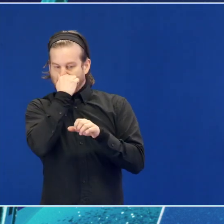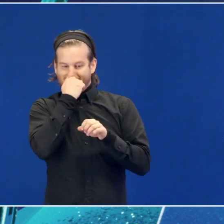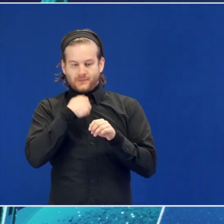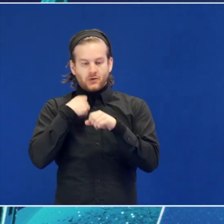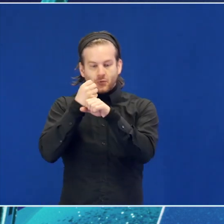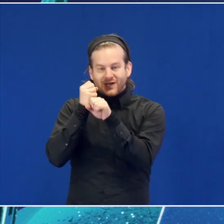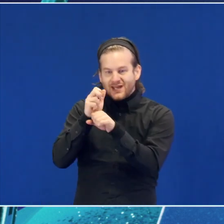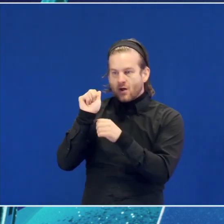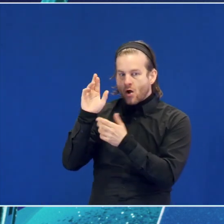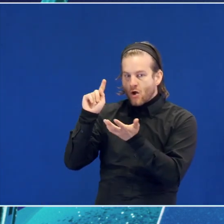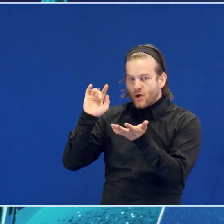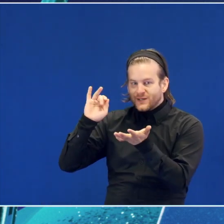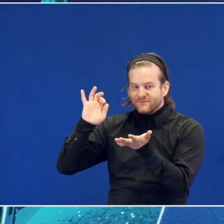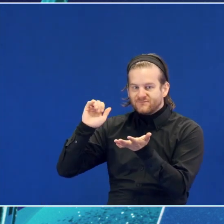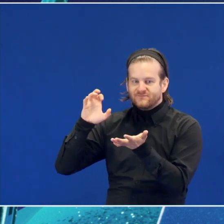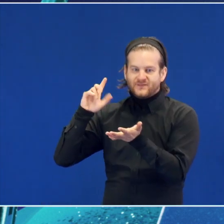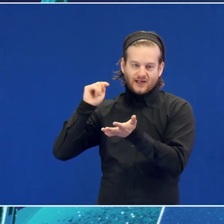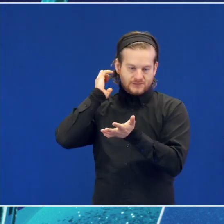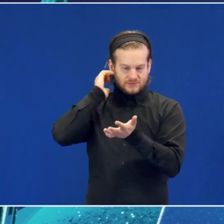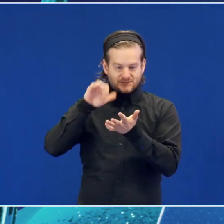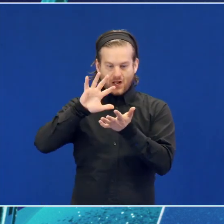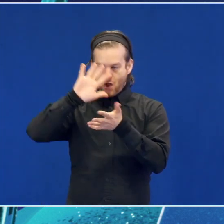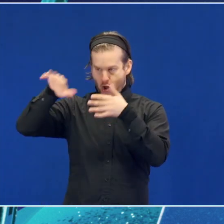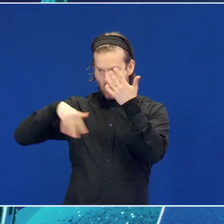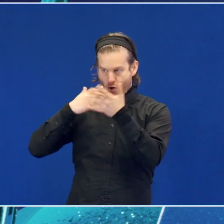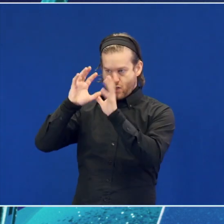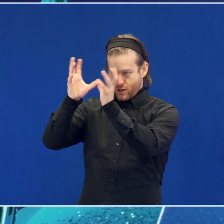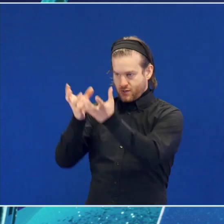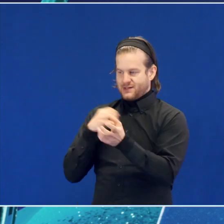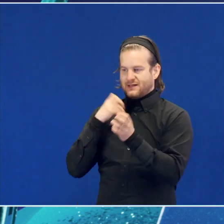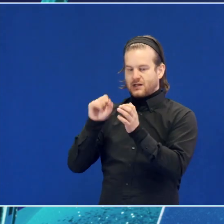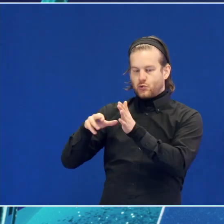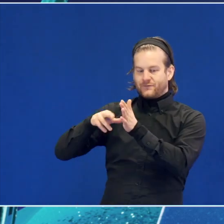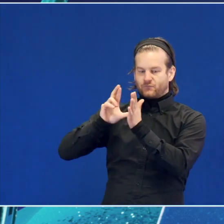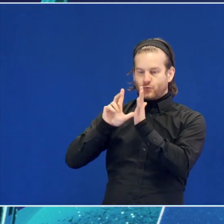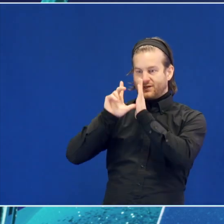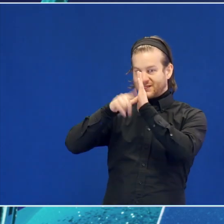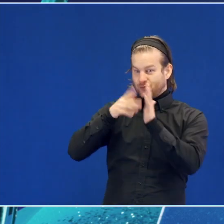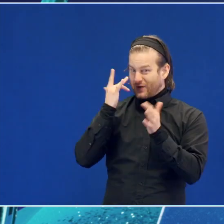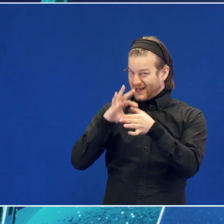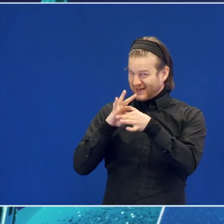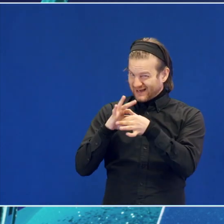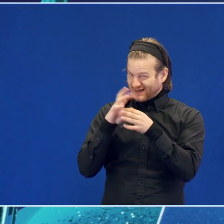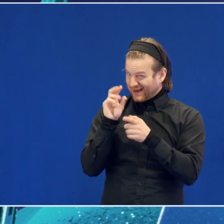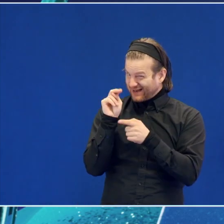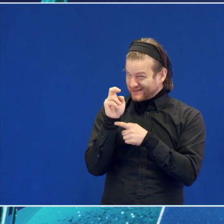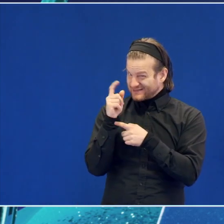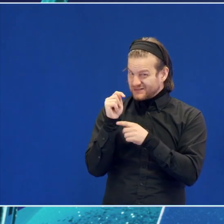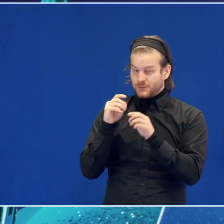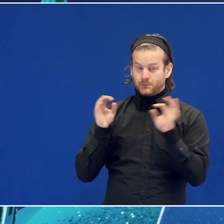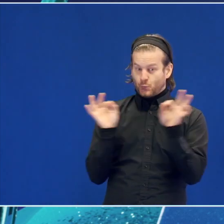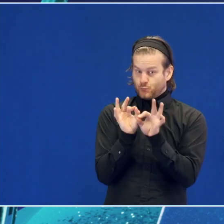And the context is important because context is at least three things, it's the context of the repo